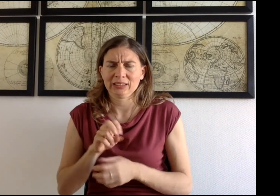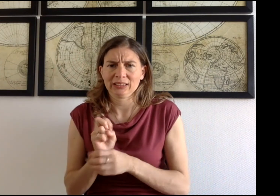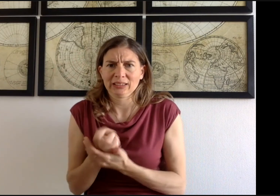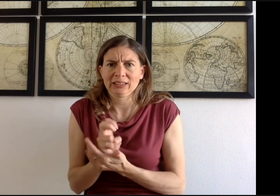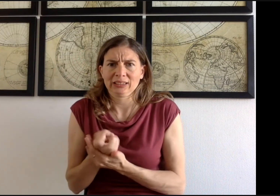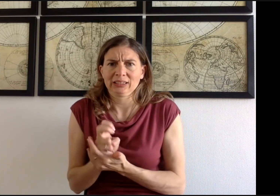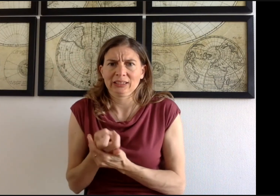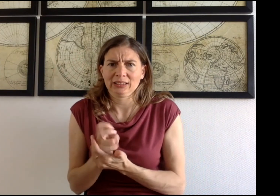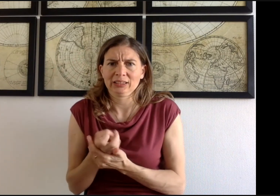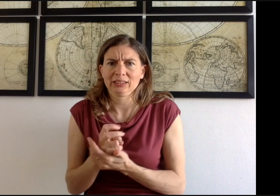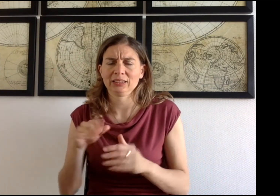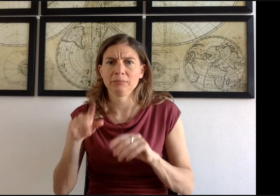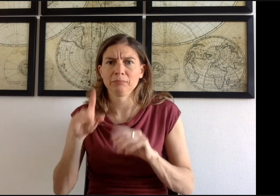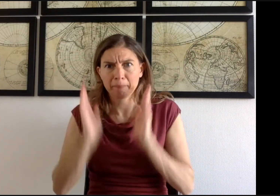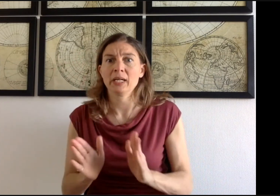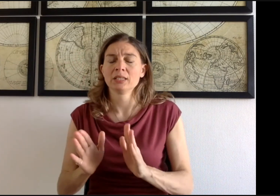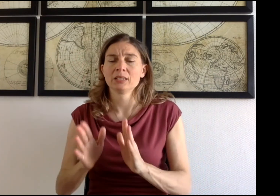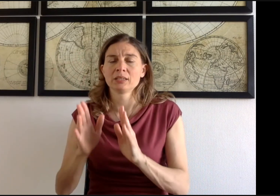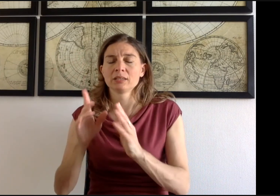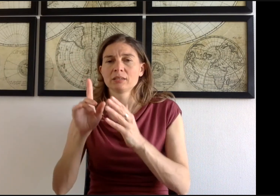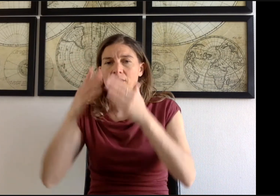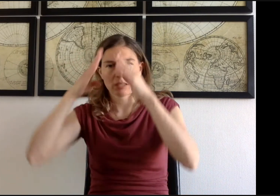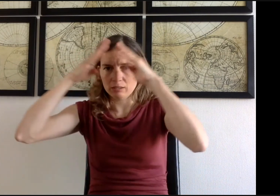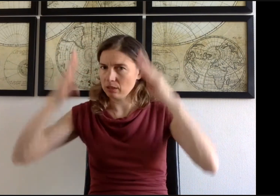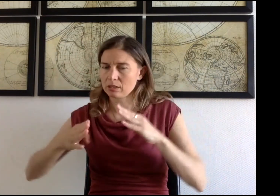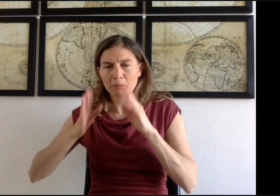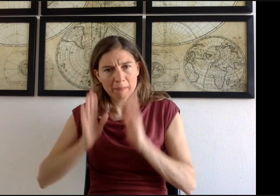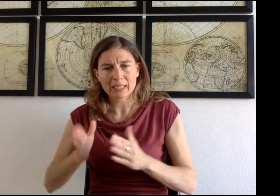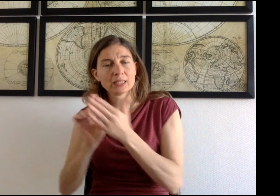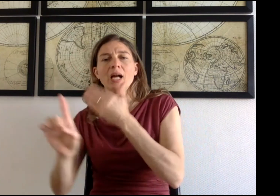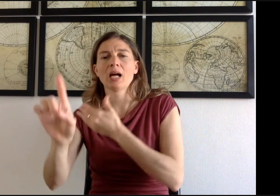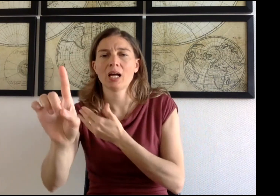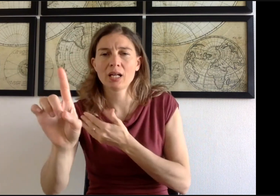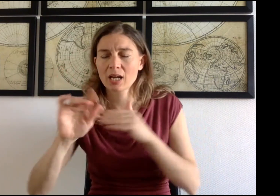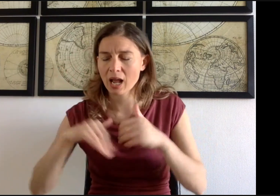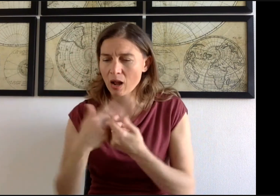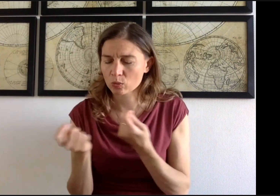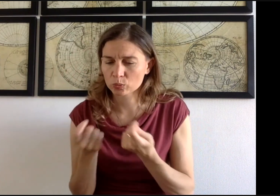And just to sum up what has been done in terms of DPOs